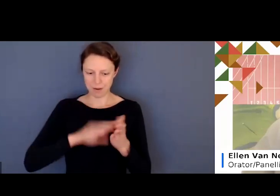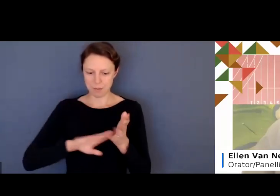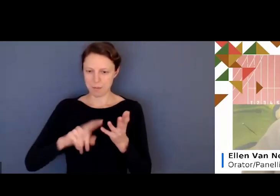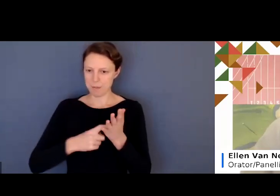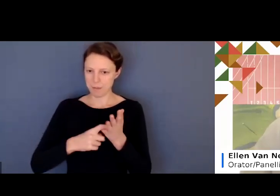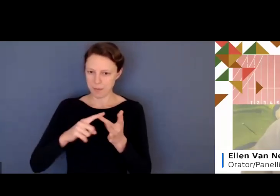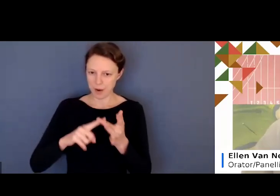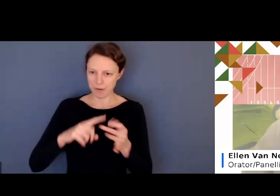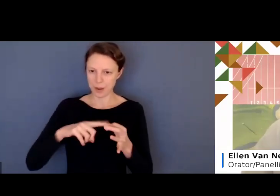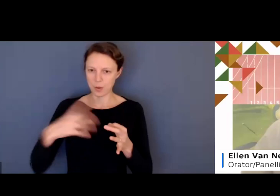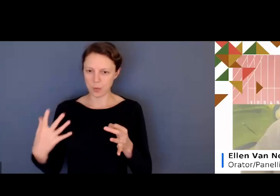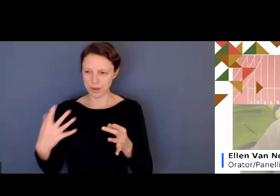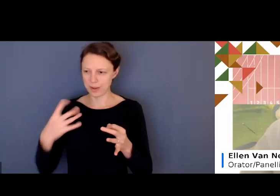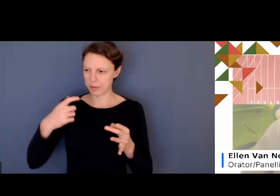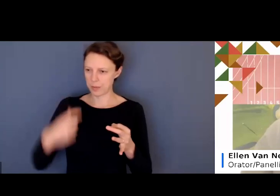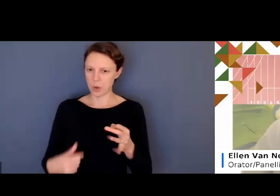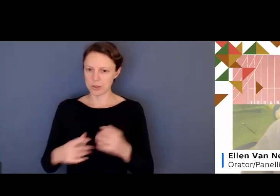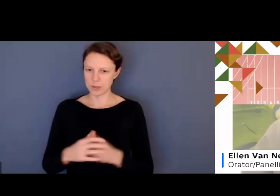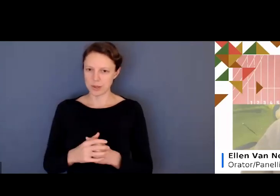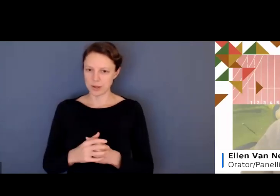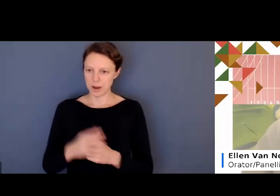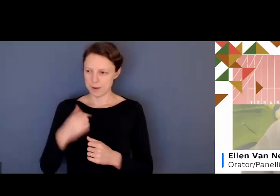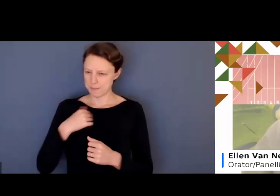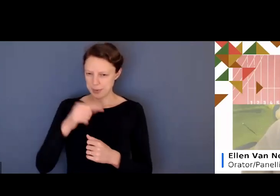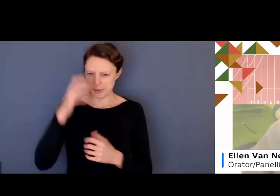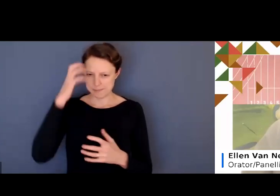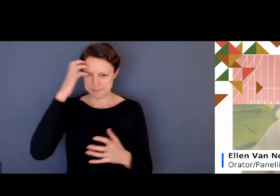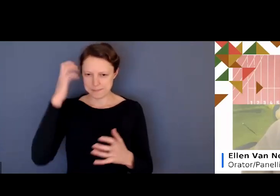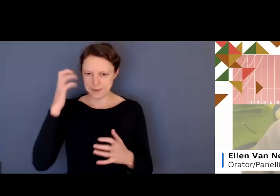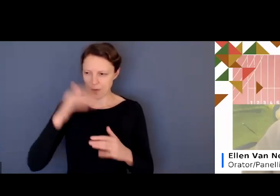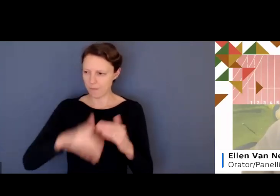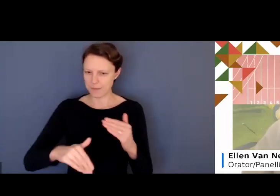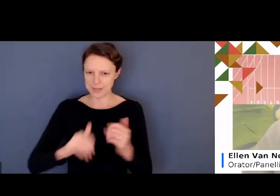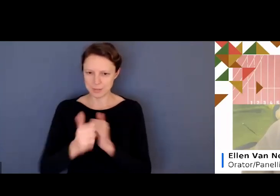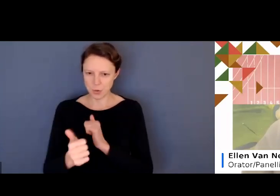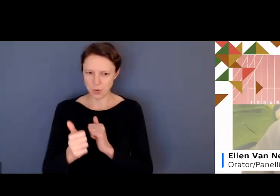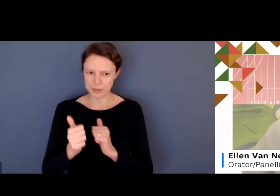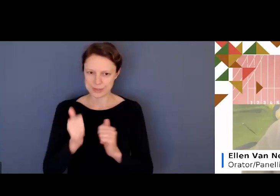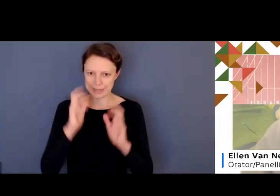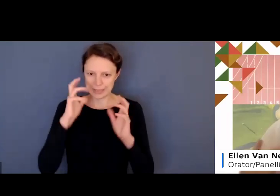obsessed with sport and a keen rider, I never thought one day